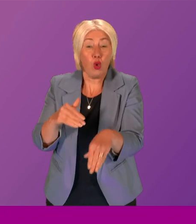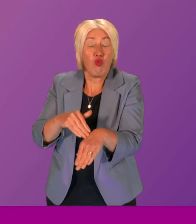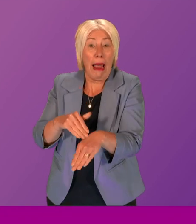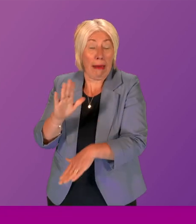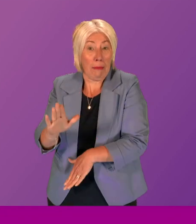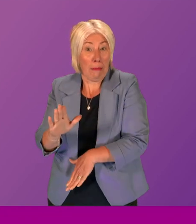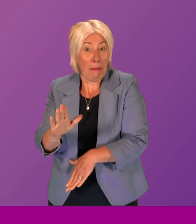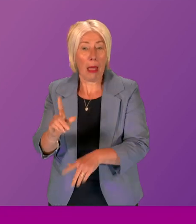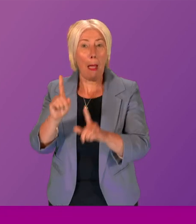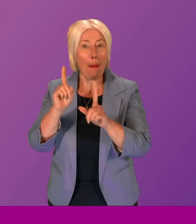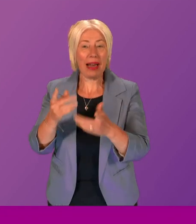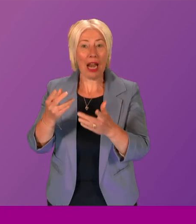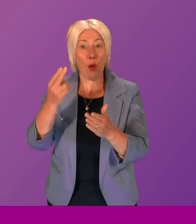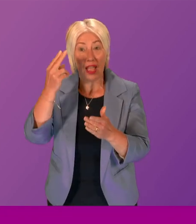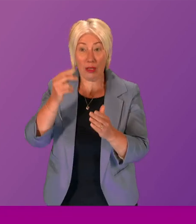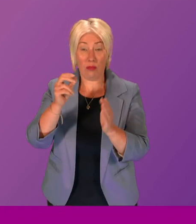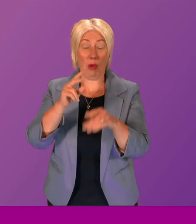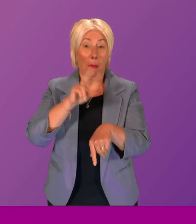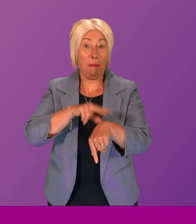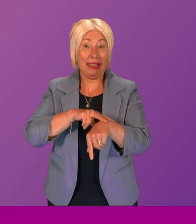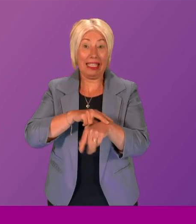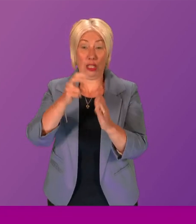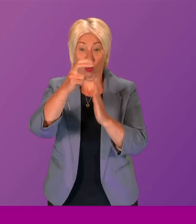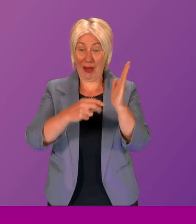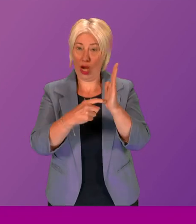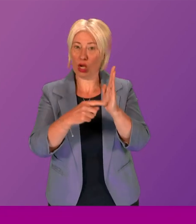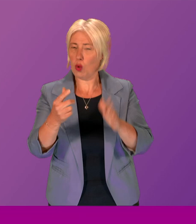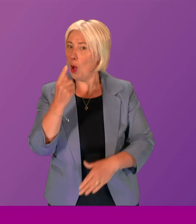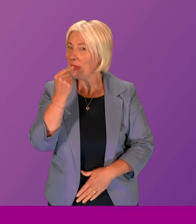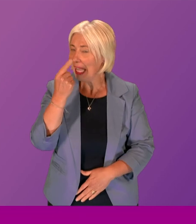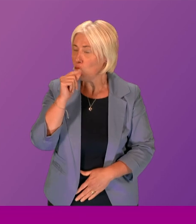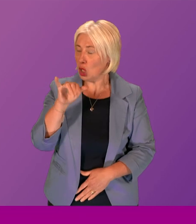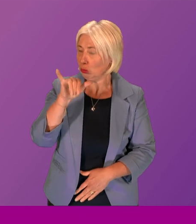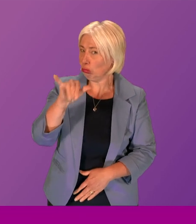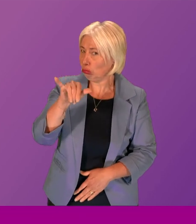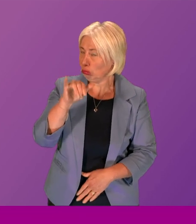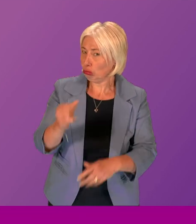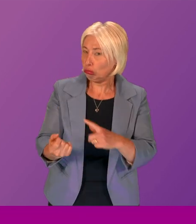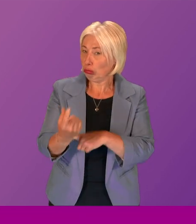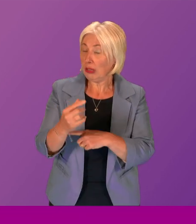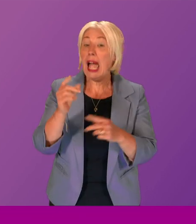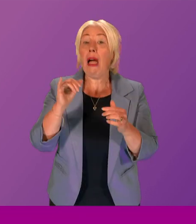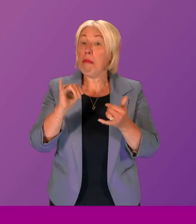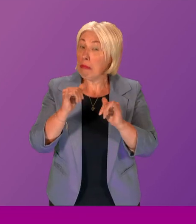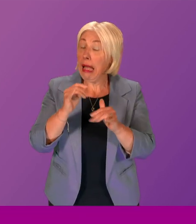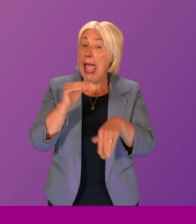but he is now on the police record as a perceived offender in a supposed hate incident, despite